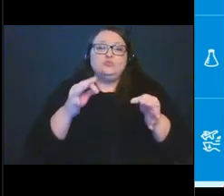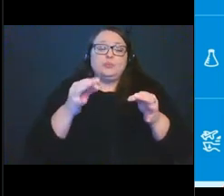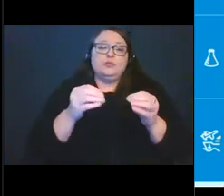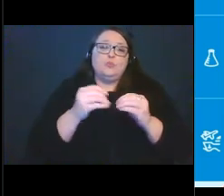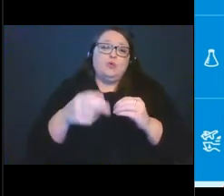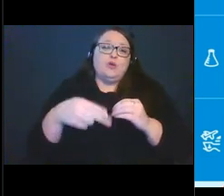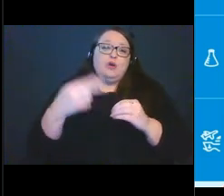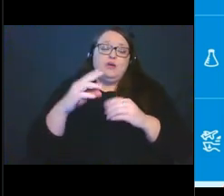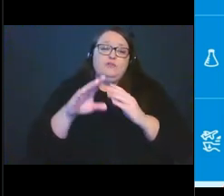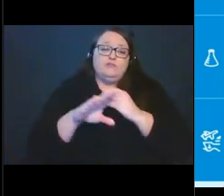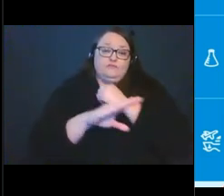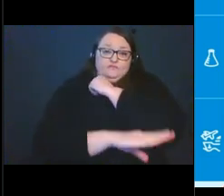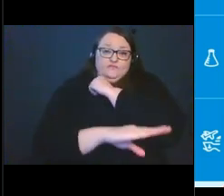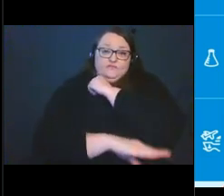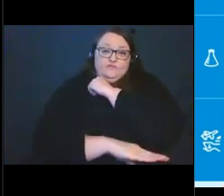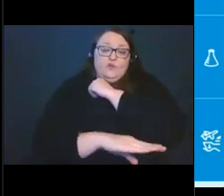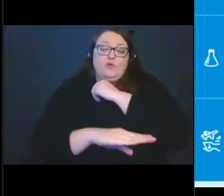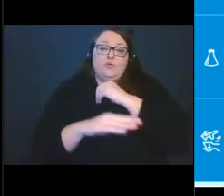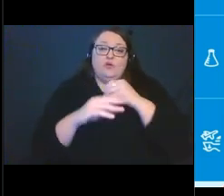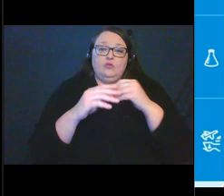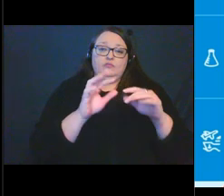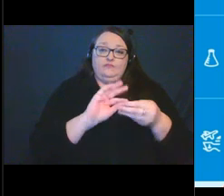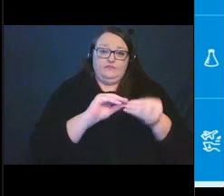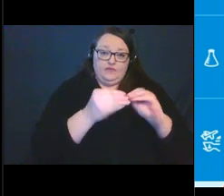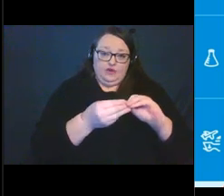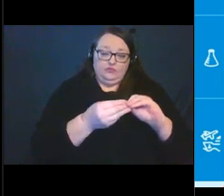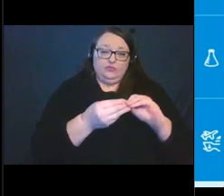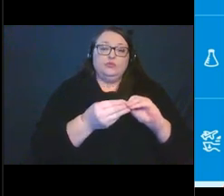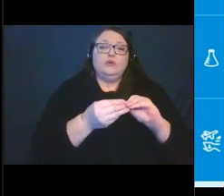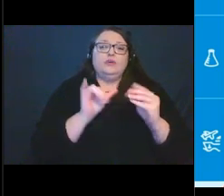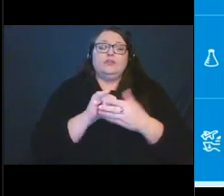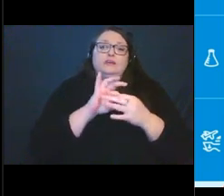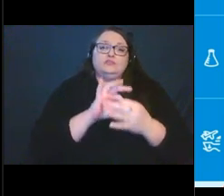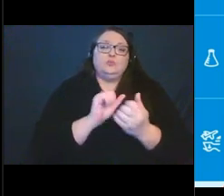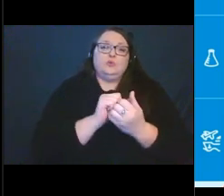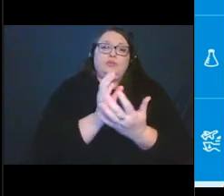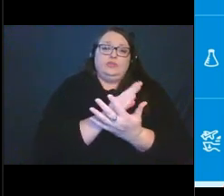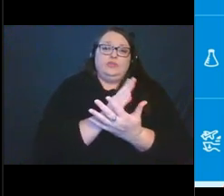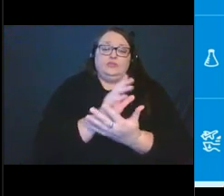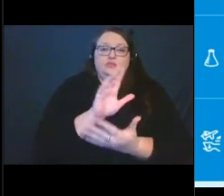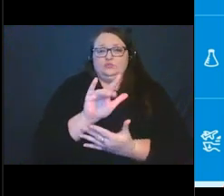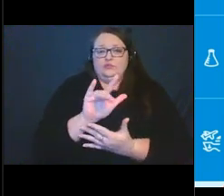we leverage a CDC-derived value associated with the 25th percentile of heat associated deaths.